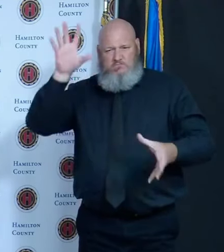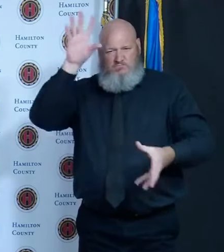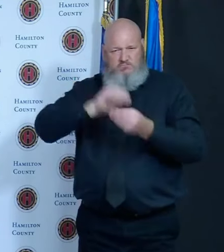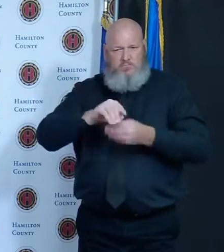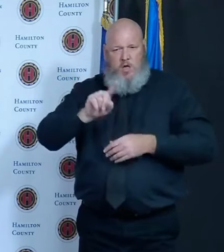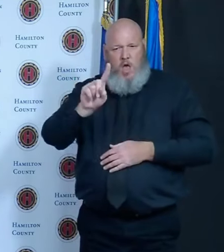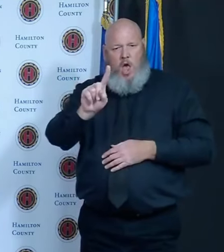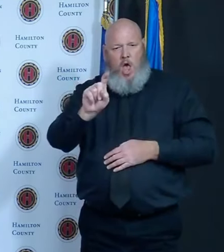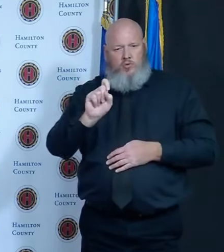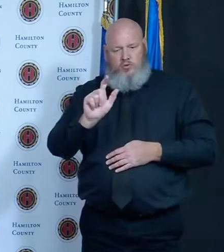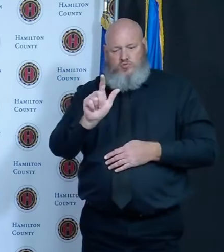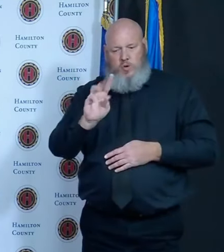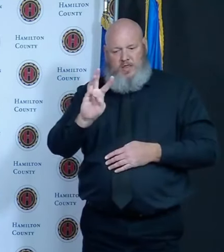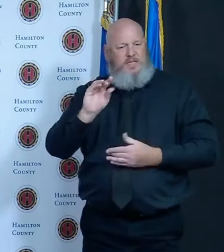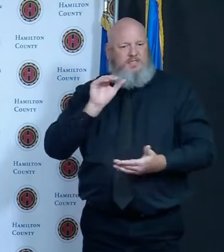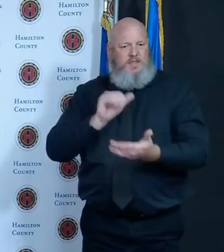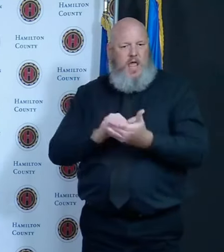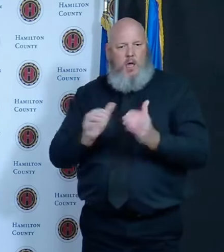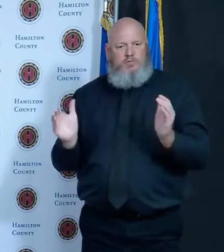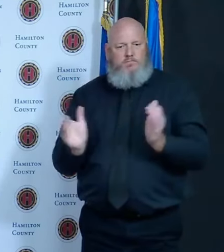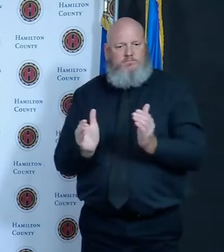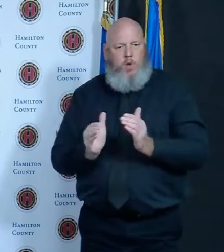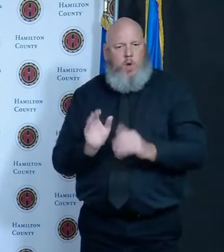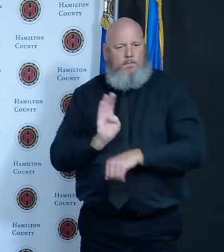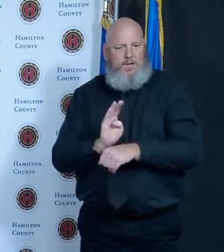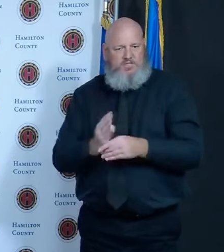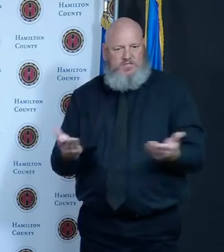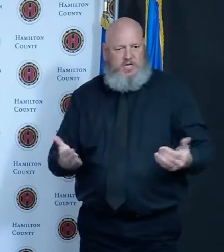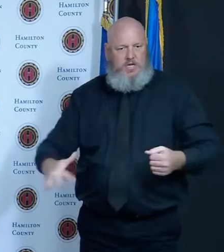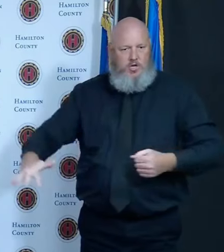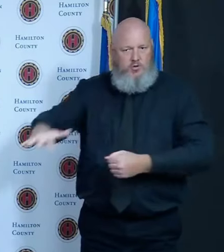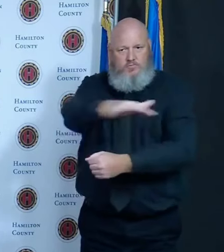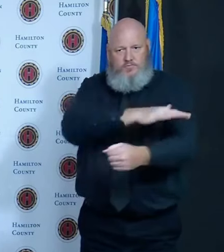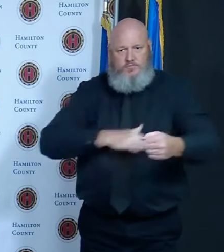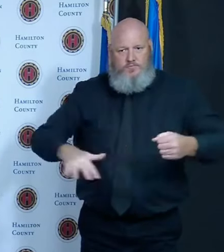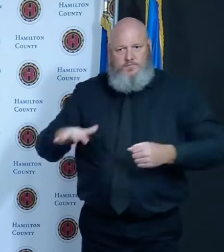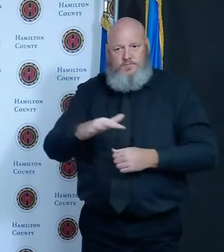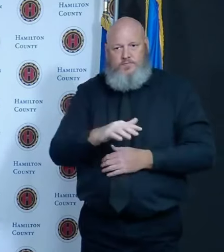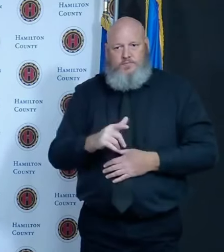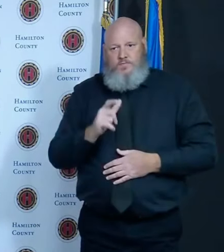the industries that are most directly impacted by this pandemic there are